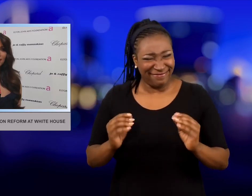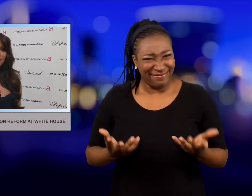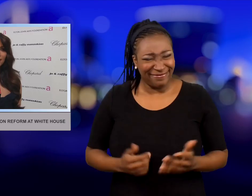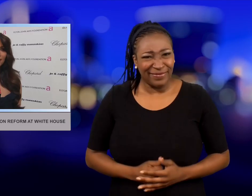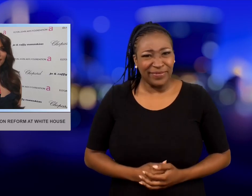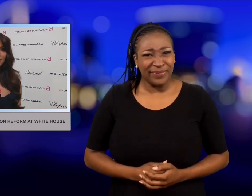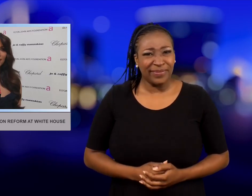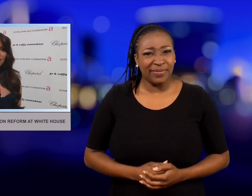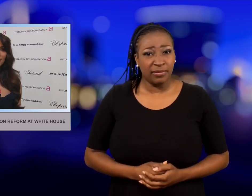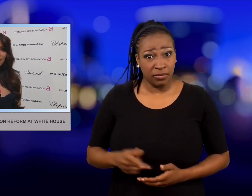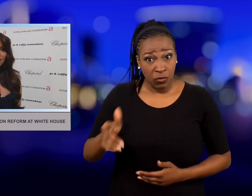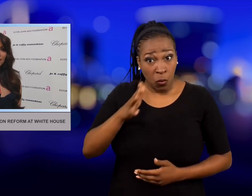offense.